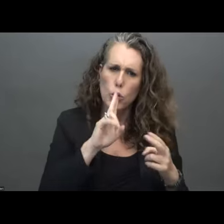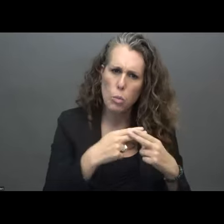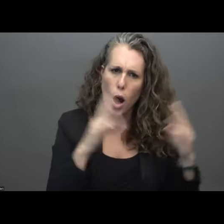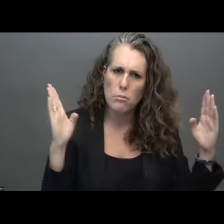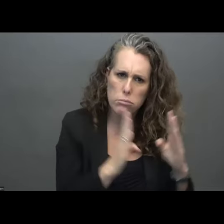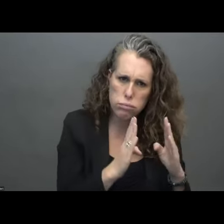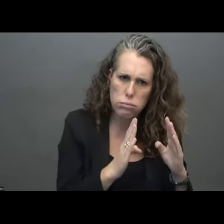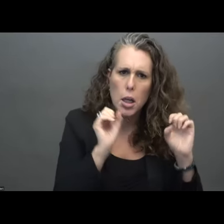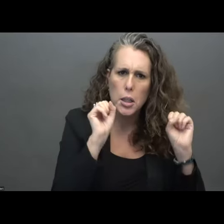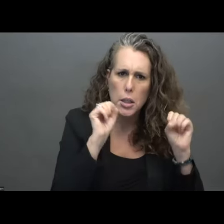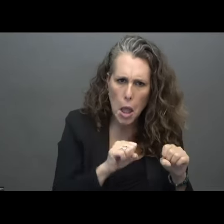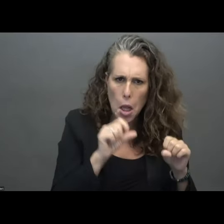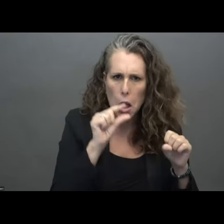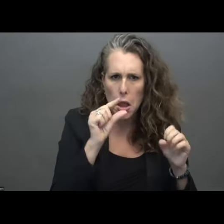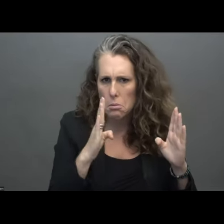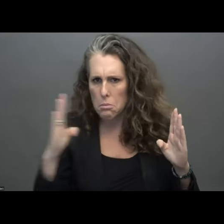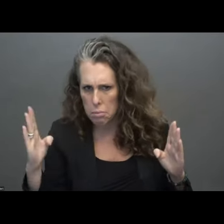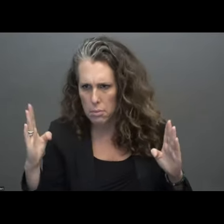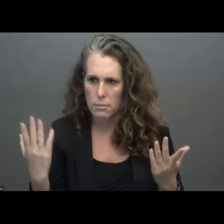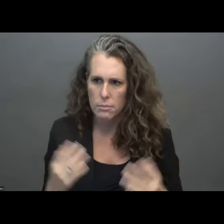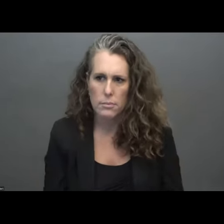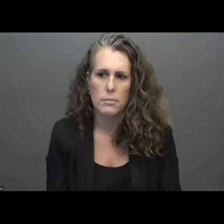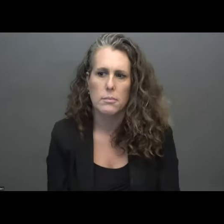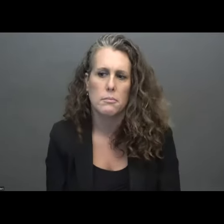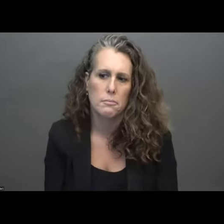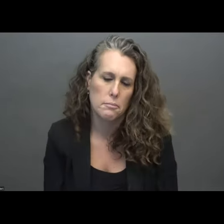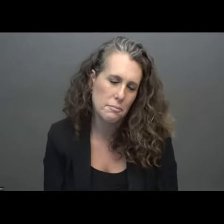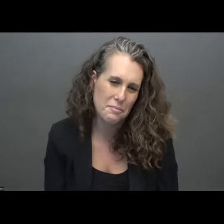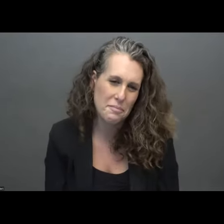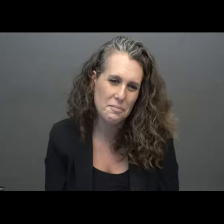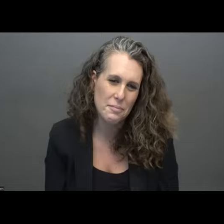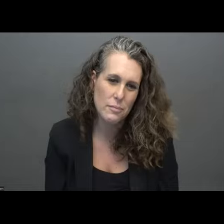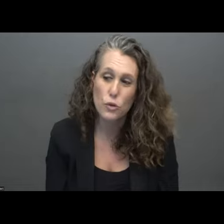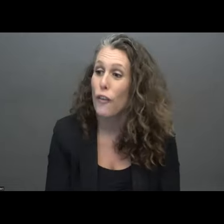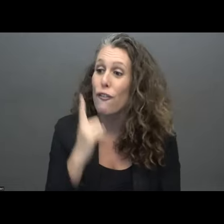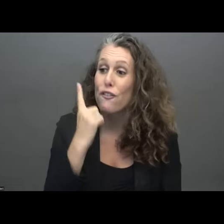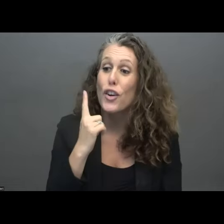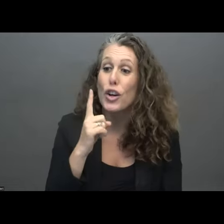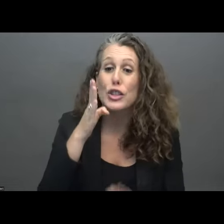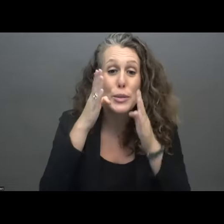to respond to the question, and I would like to start with Mr tm because within the work